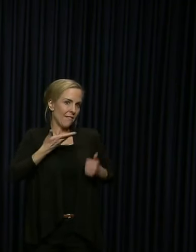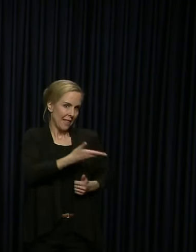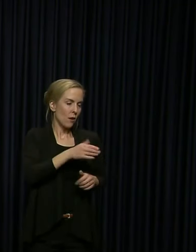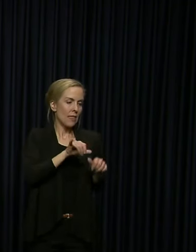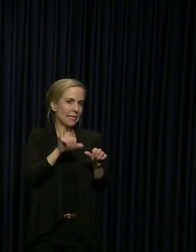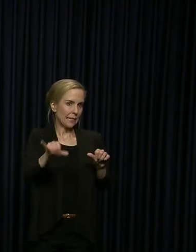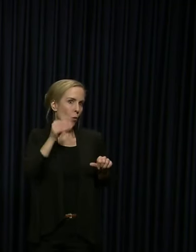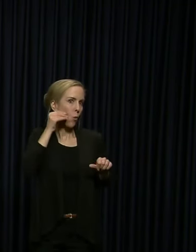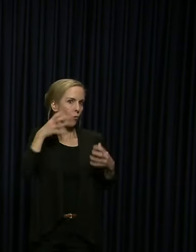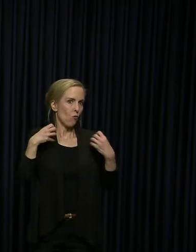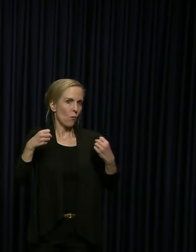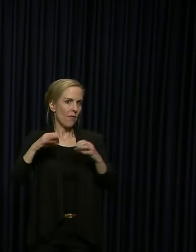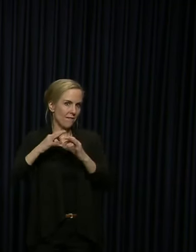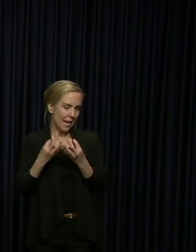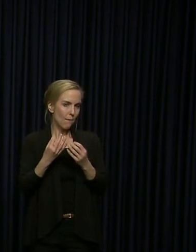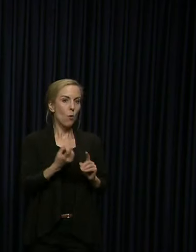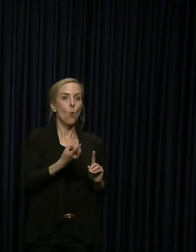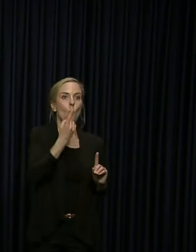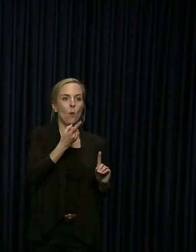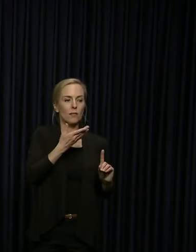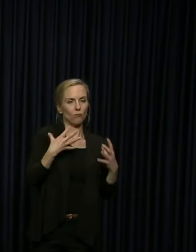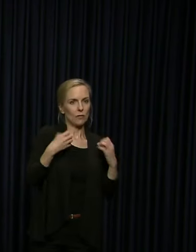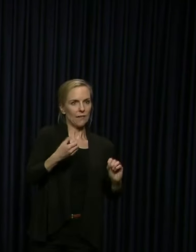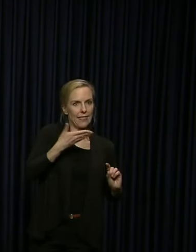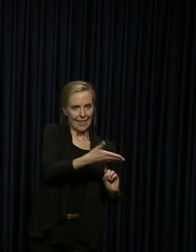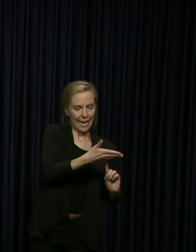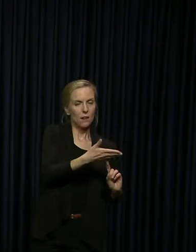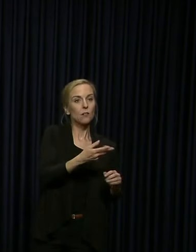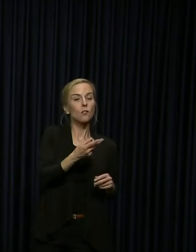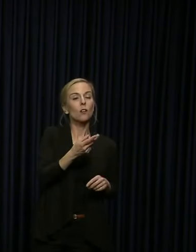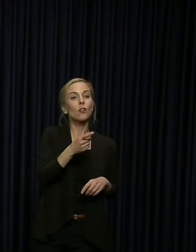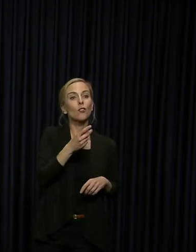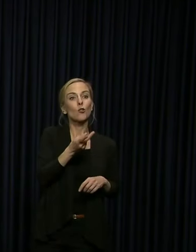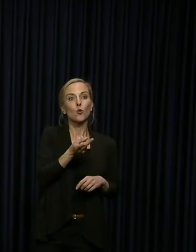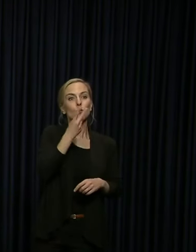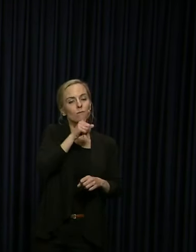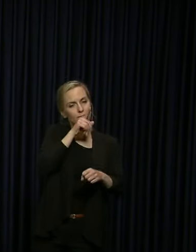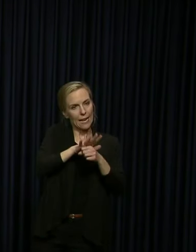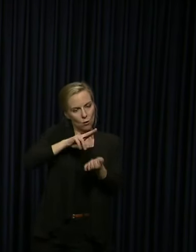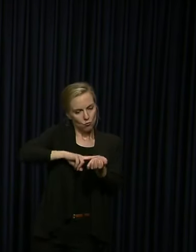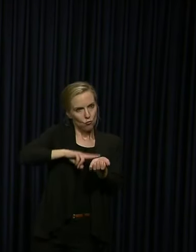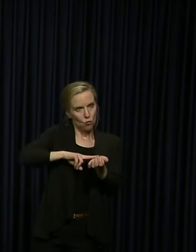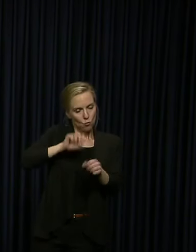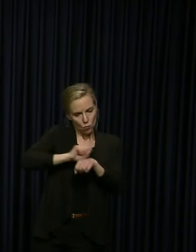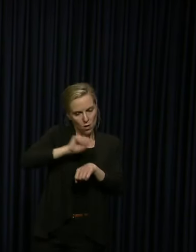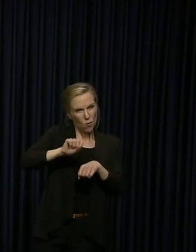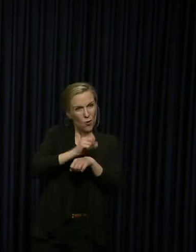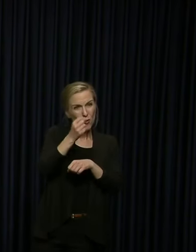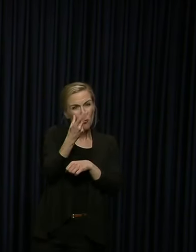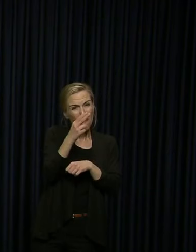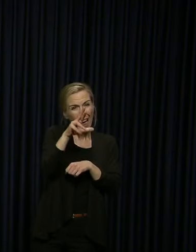BEEN TESTED. 80 TESTS ARE MORE THAN ANYWHERE